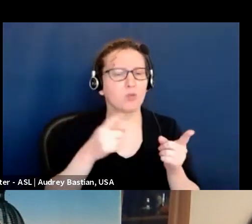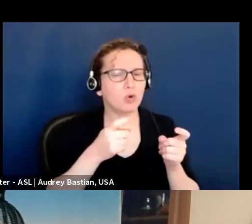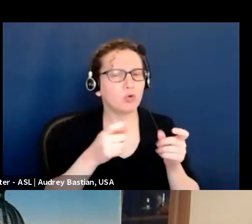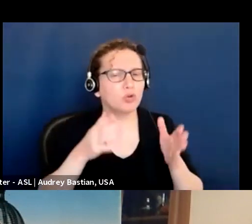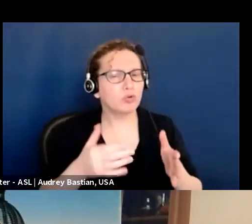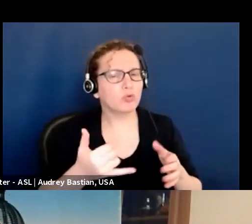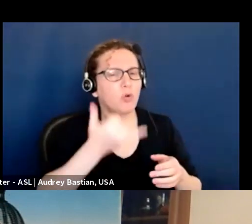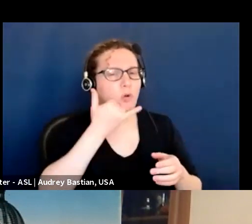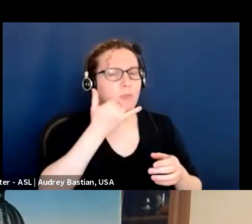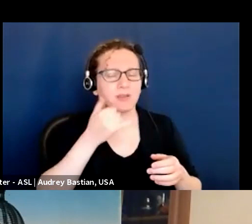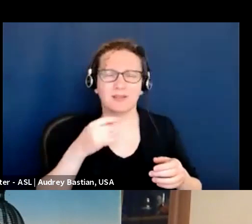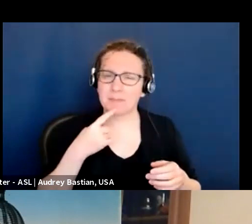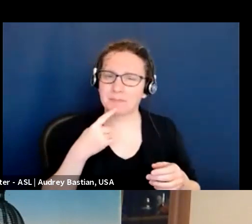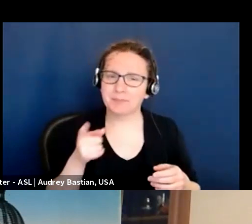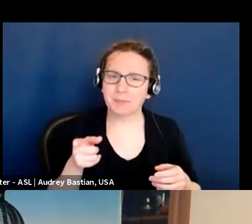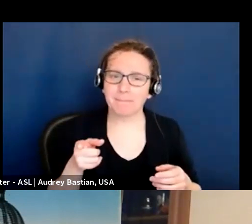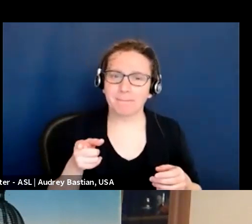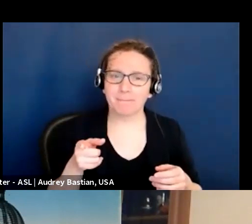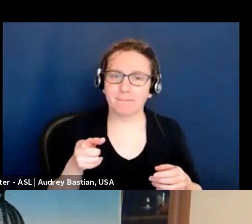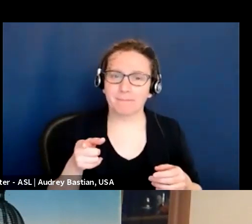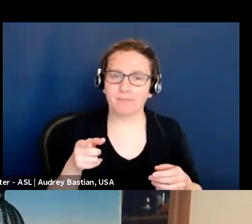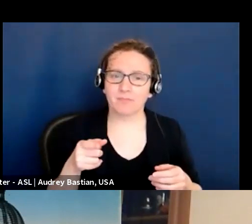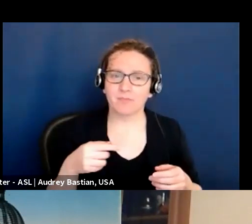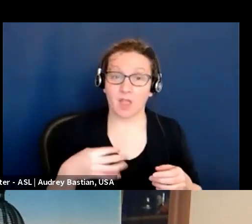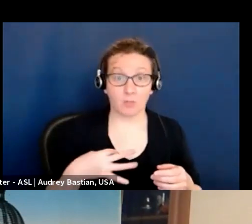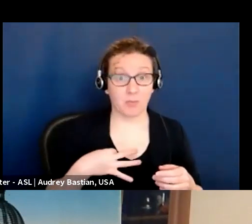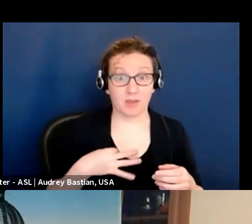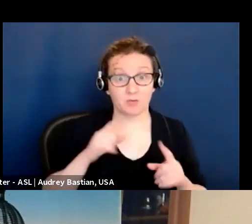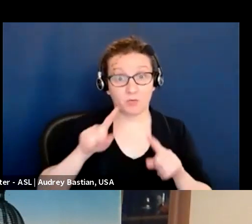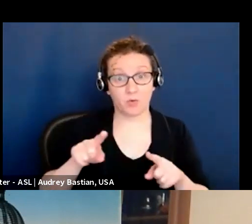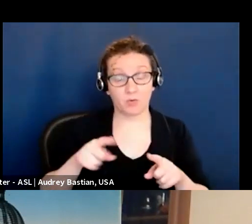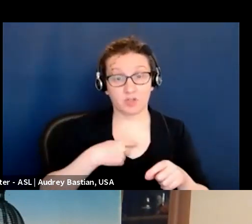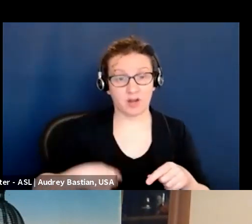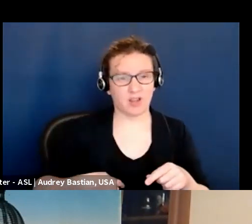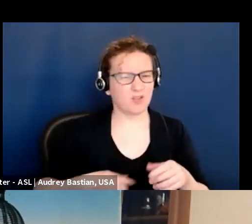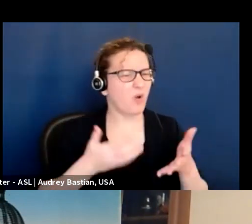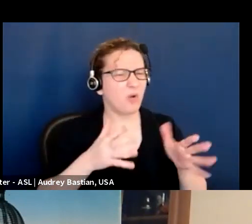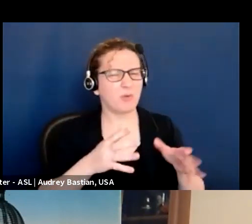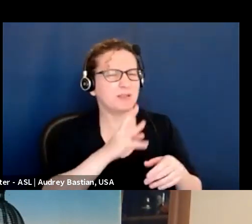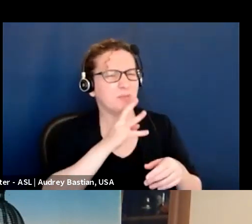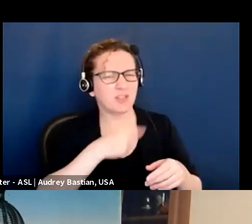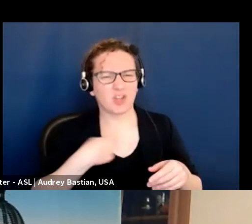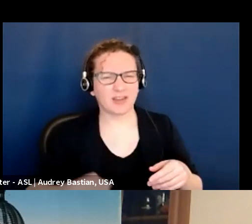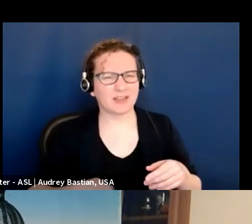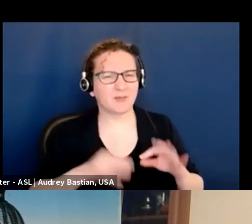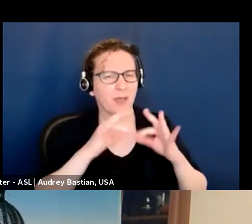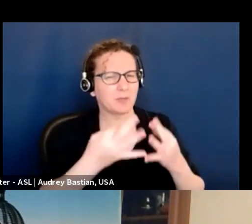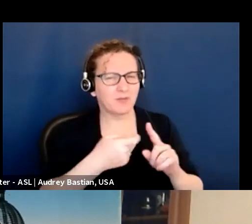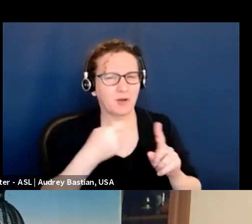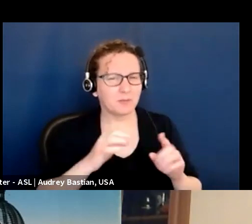you know, I was applying to go to China. You already speak Chinese. Your family's from China. Why don't you try a